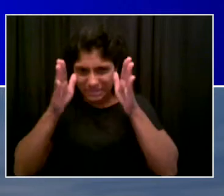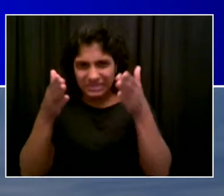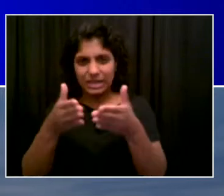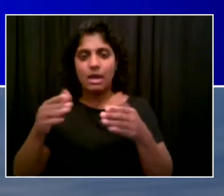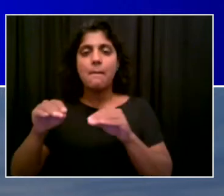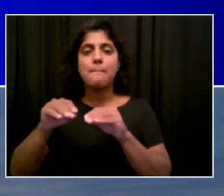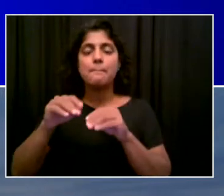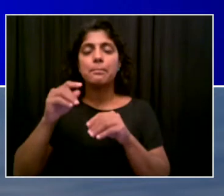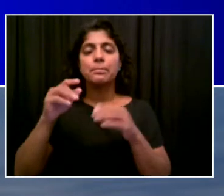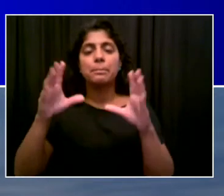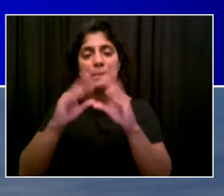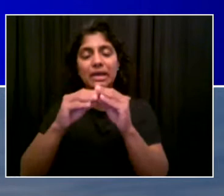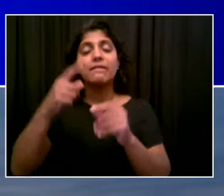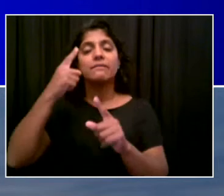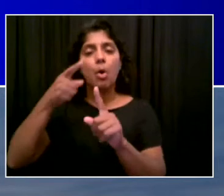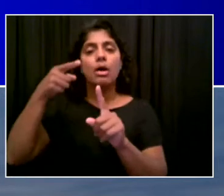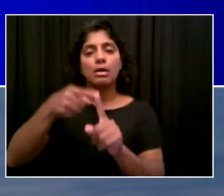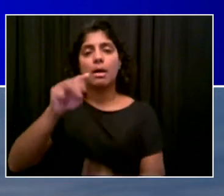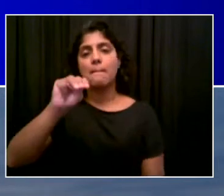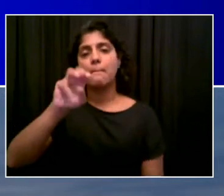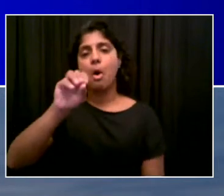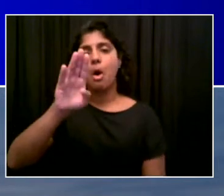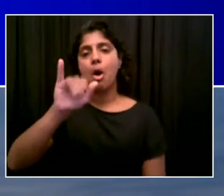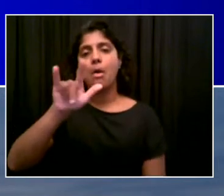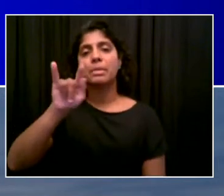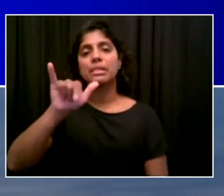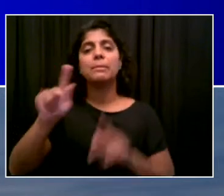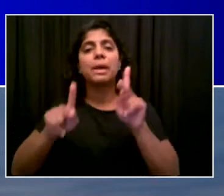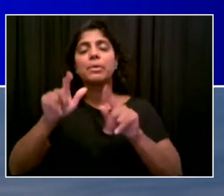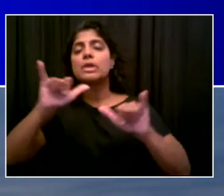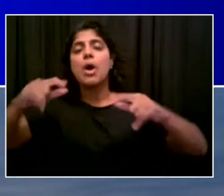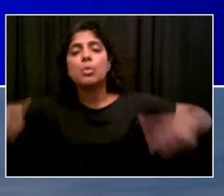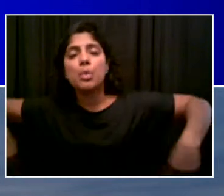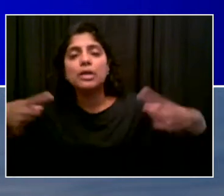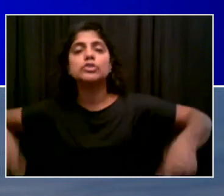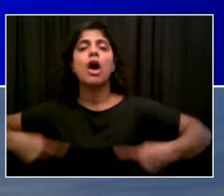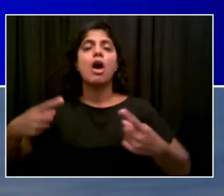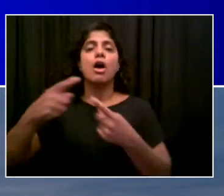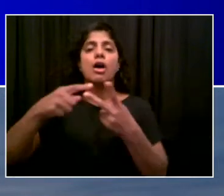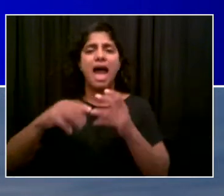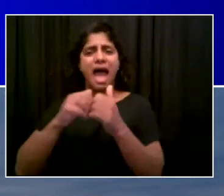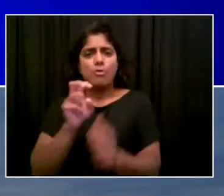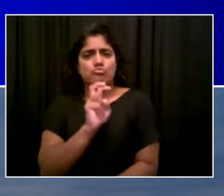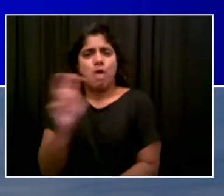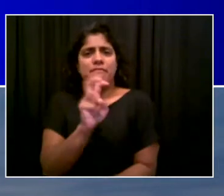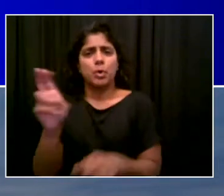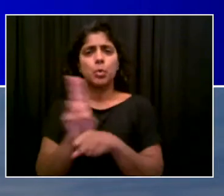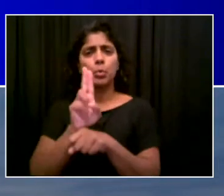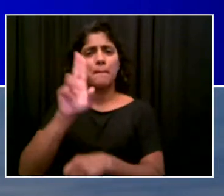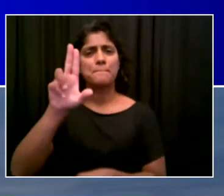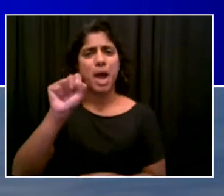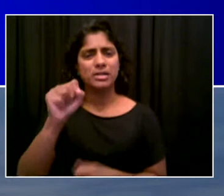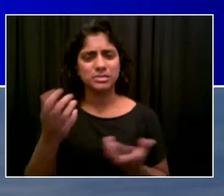THEY ARE NOT CALLING HIM MOVEMENT. THEY ARE TRYING TO POINT THE FINGER AT WASHINGTON